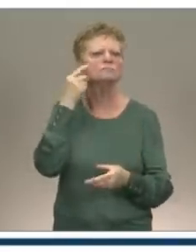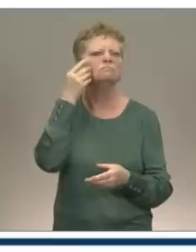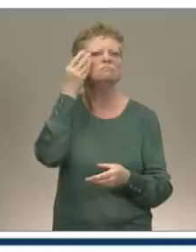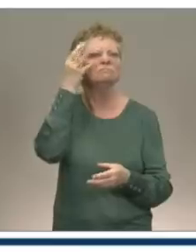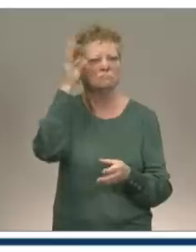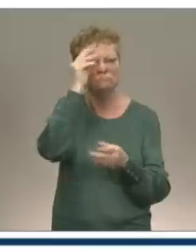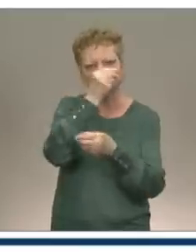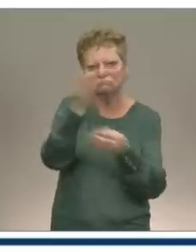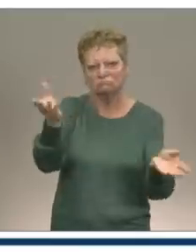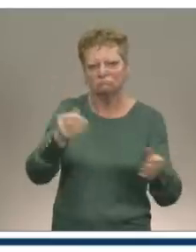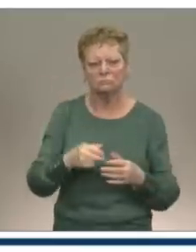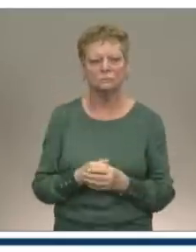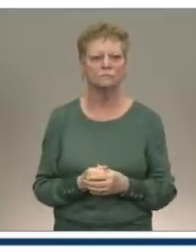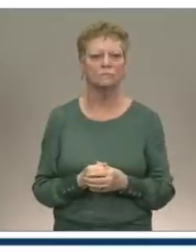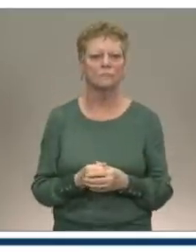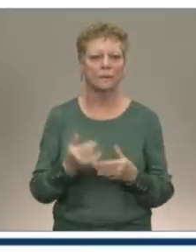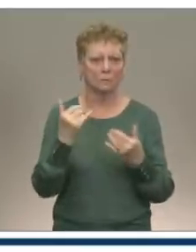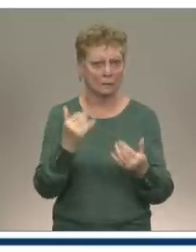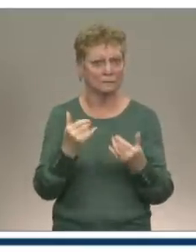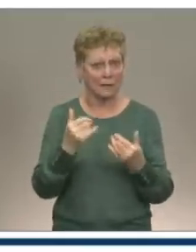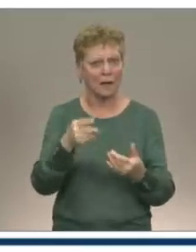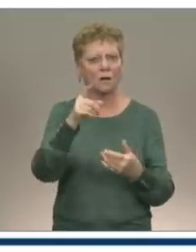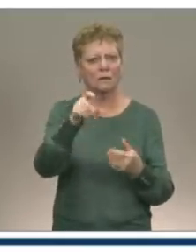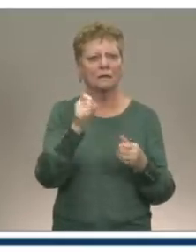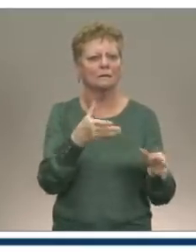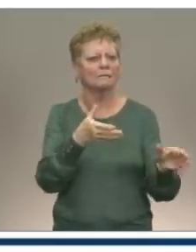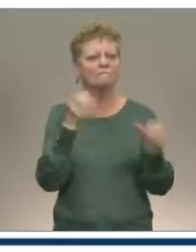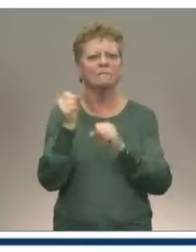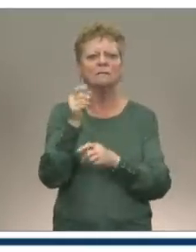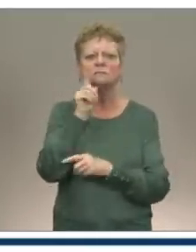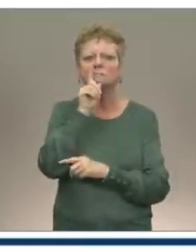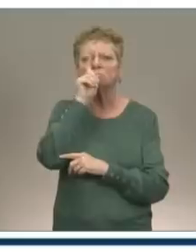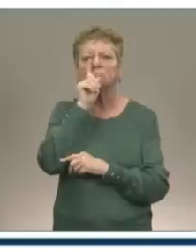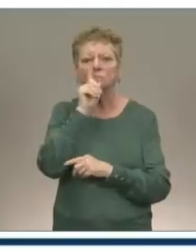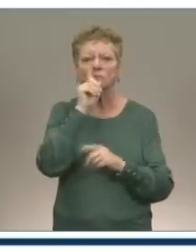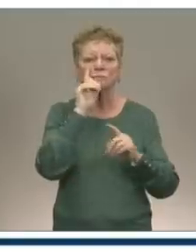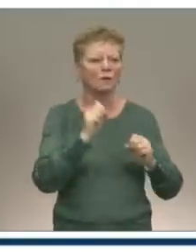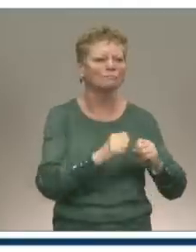in the meantime you can get rapid tests from pop-up sites and mobile units in communities